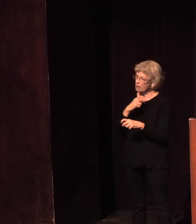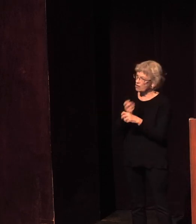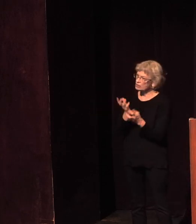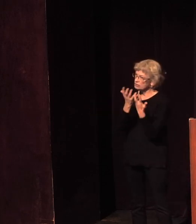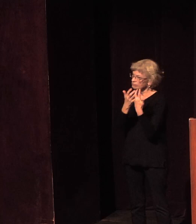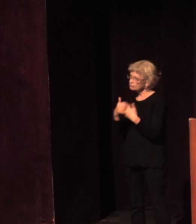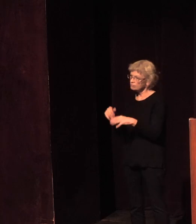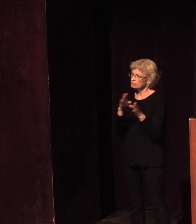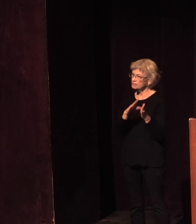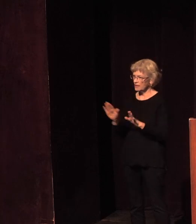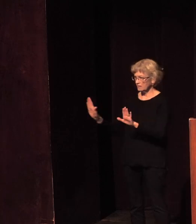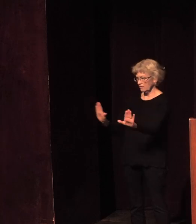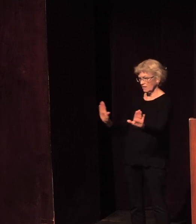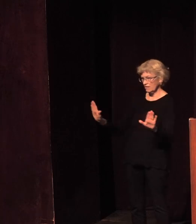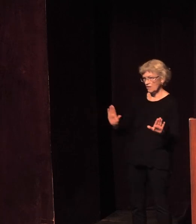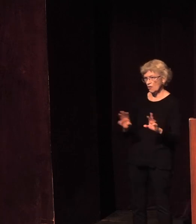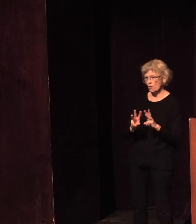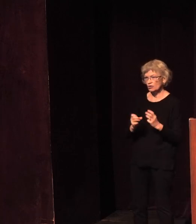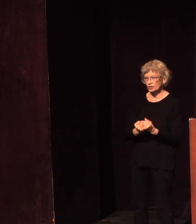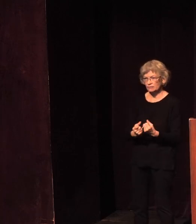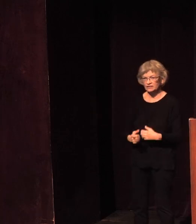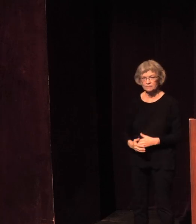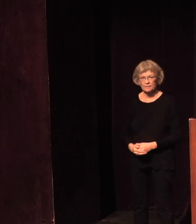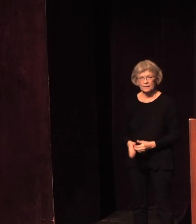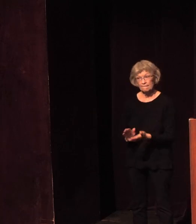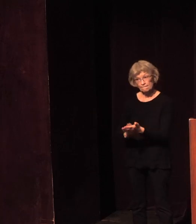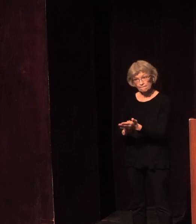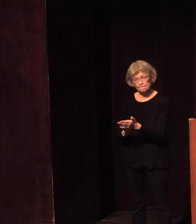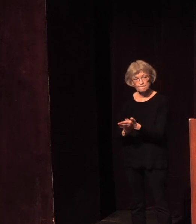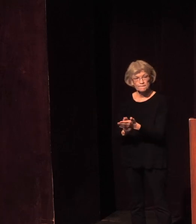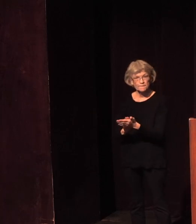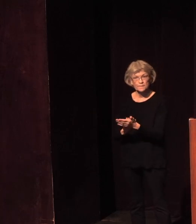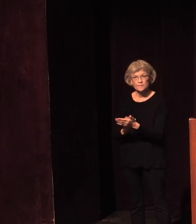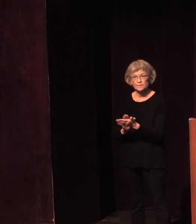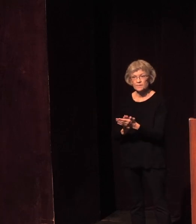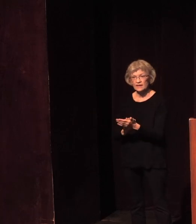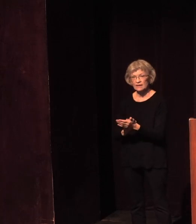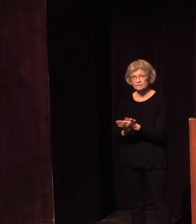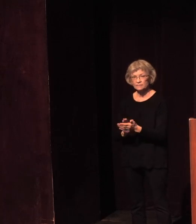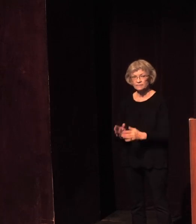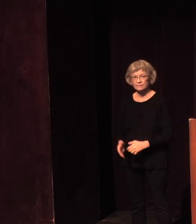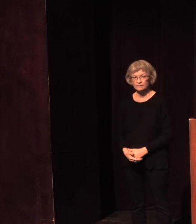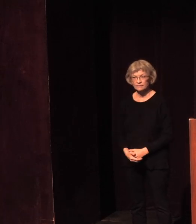have an awesome variety of workshop topics this time and they all work very hard to put this together, these workshops.